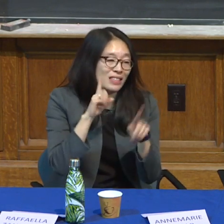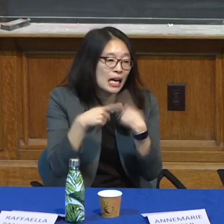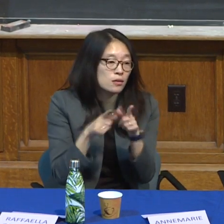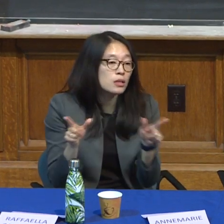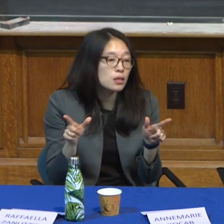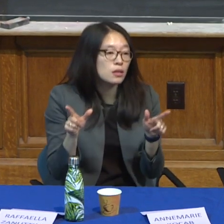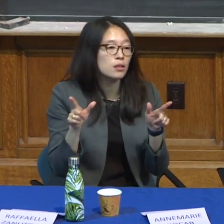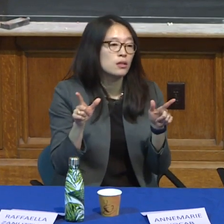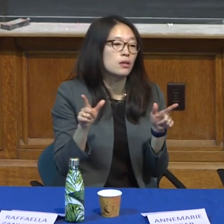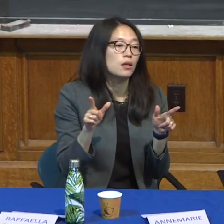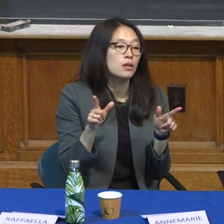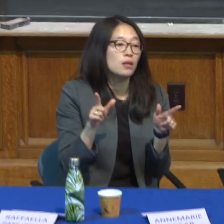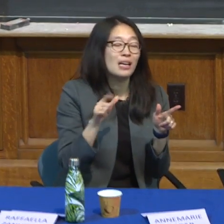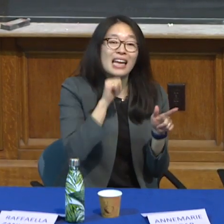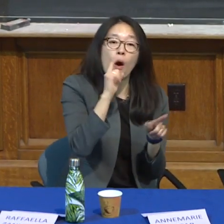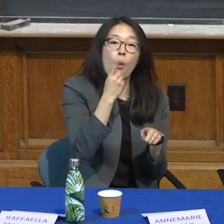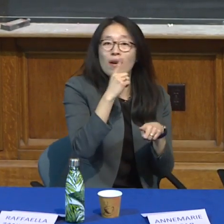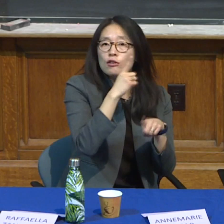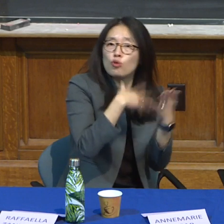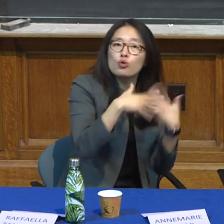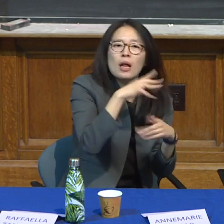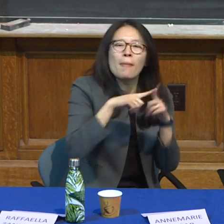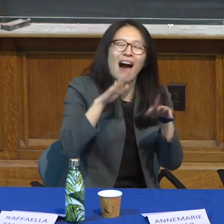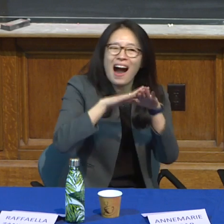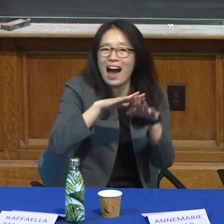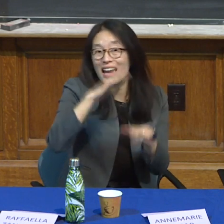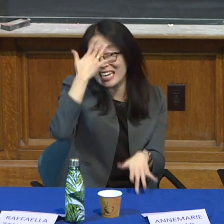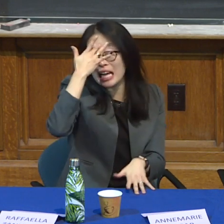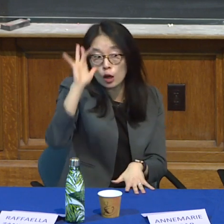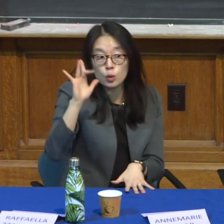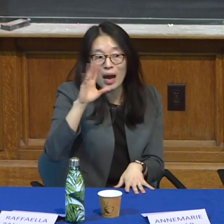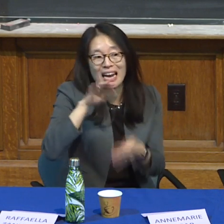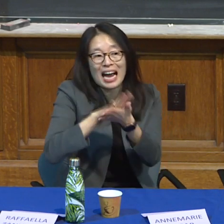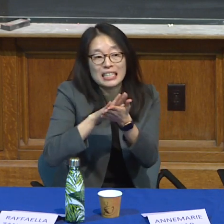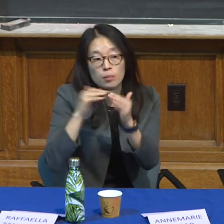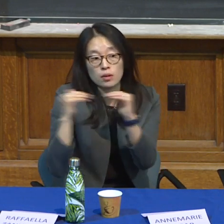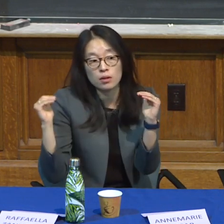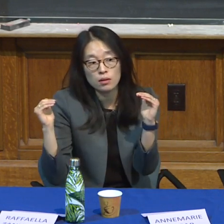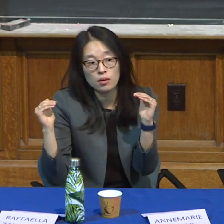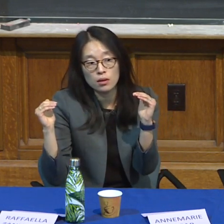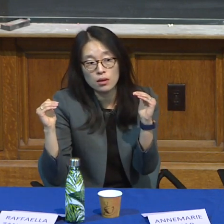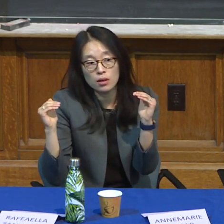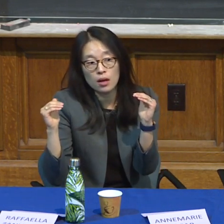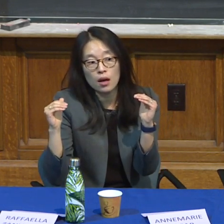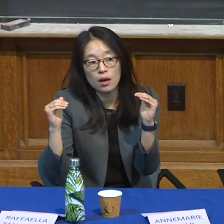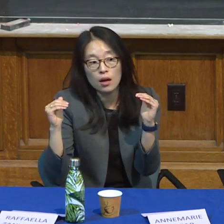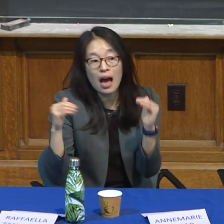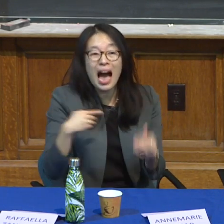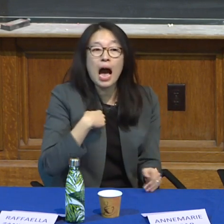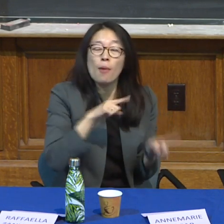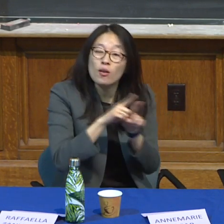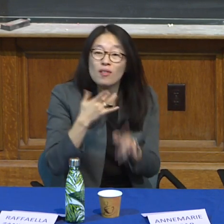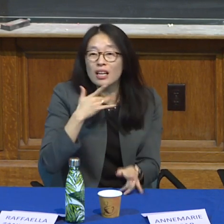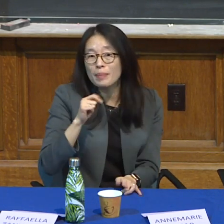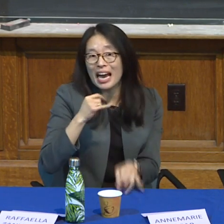that appreciates the importance of Sign Language, not only socially but on an intellectual and academic level.